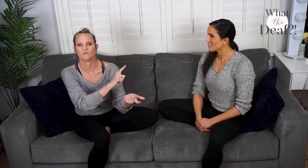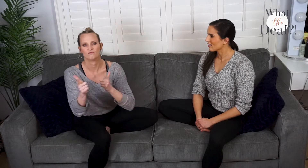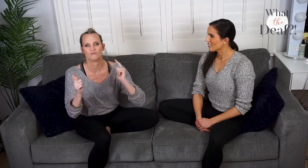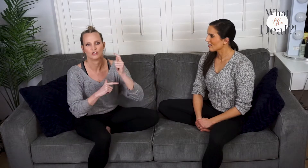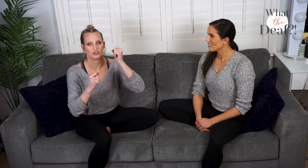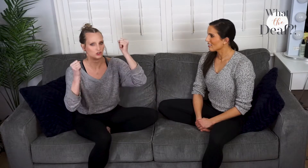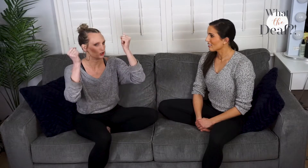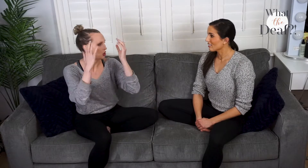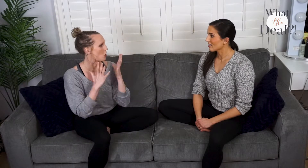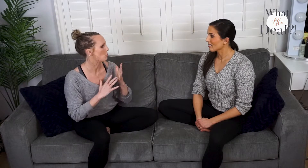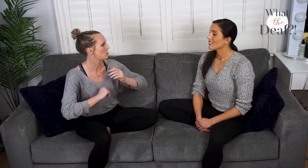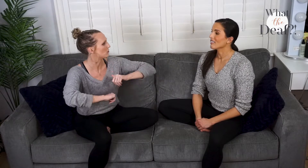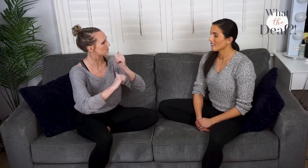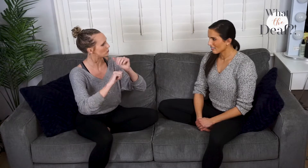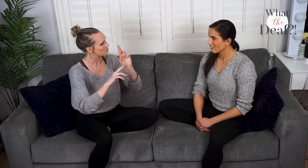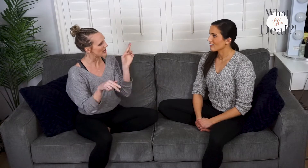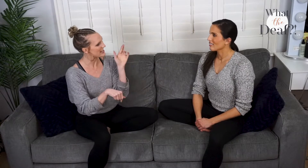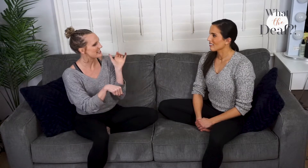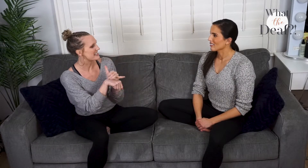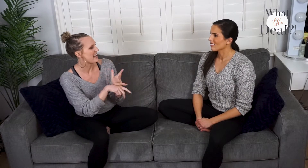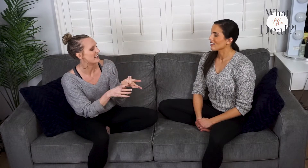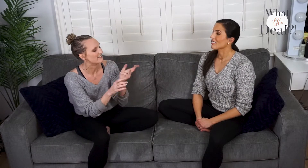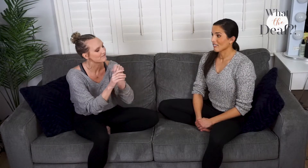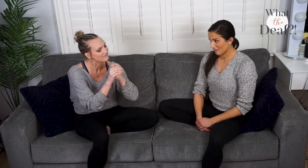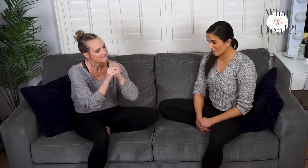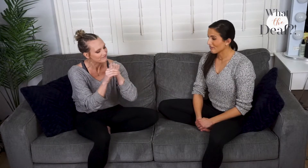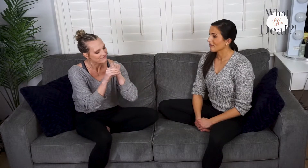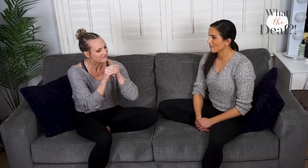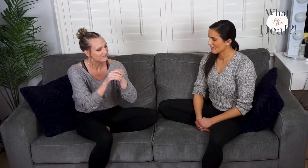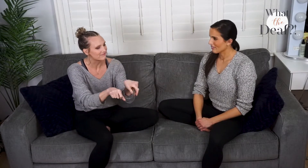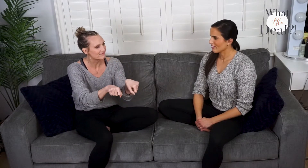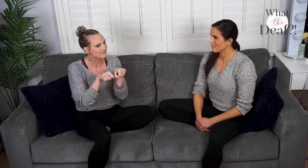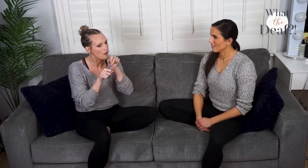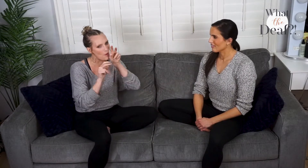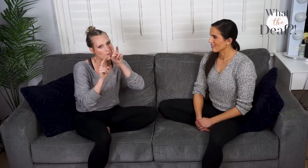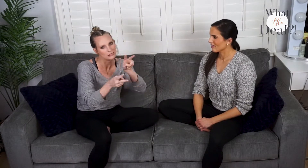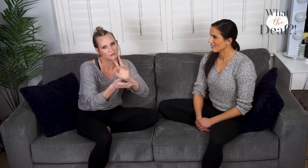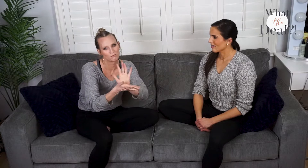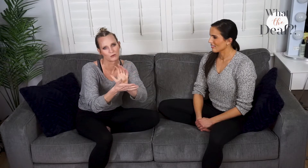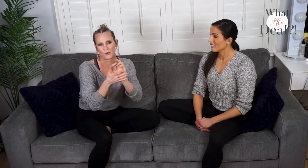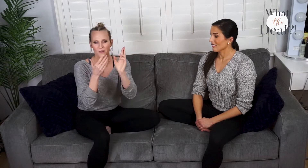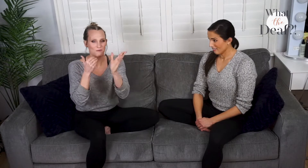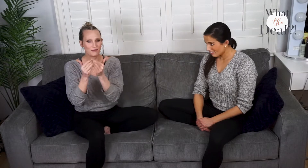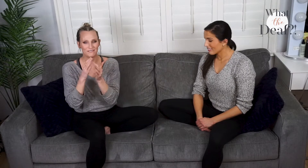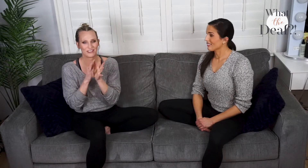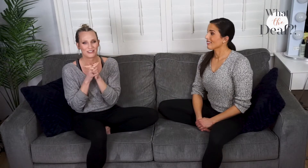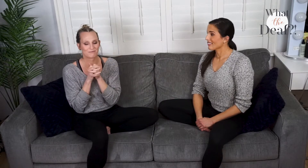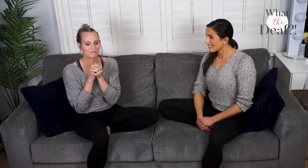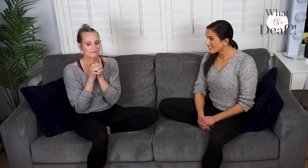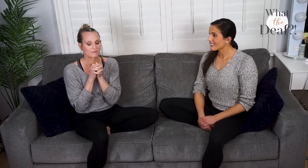and we all needed to take turns taking a shower to get ready for the night and you know, bundle up, watch a movie, whatever.